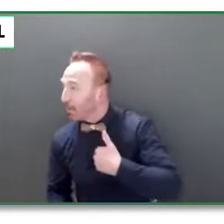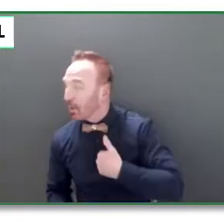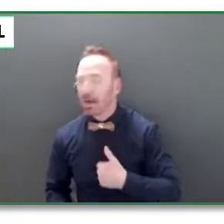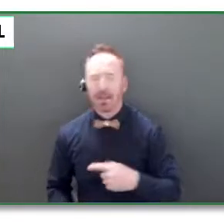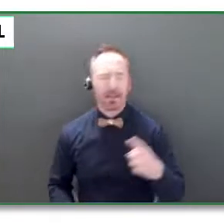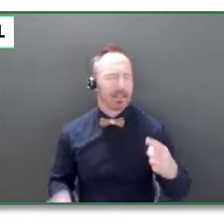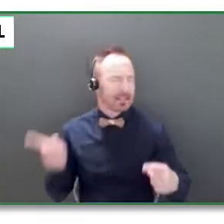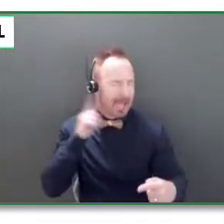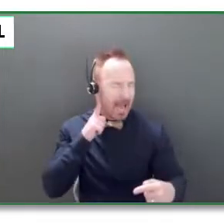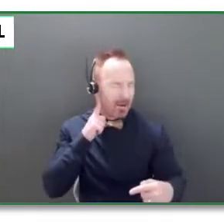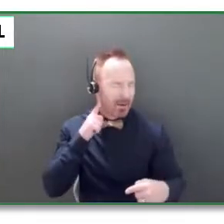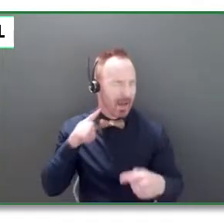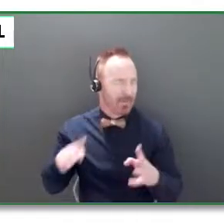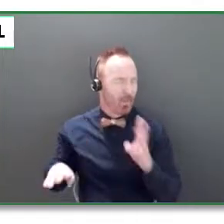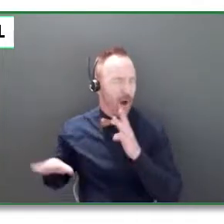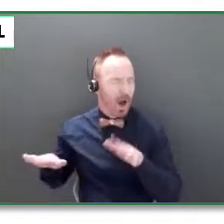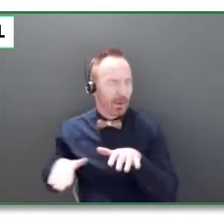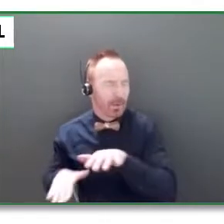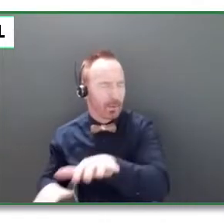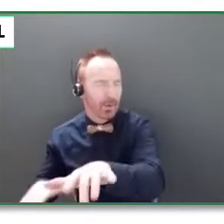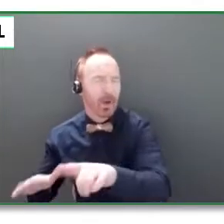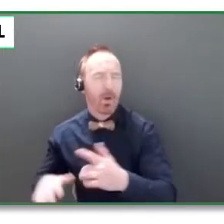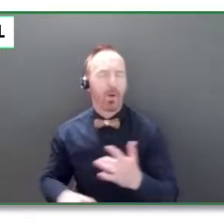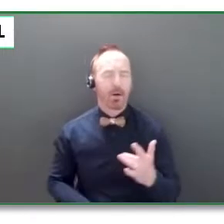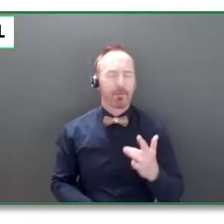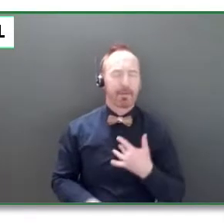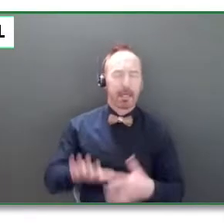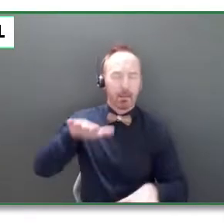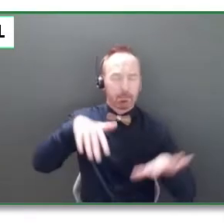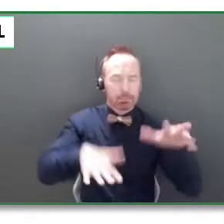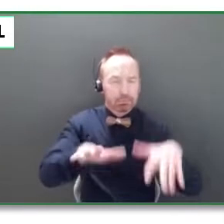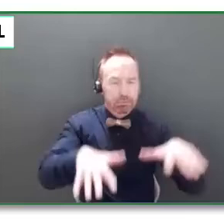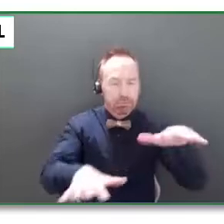what make the trail beautiful. Next slide.